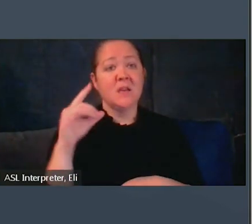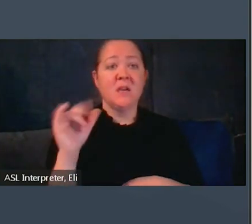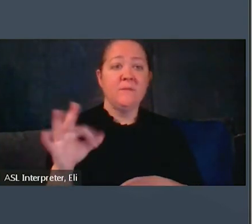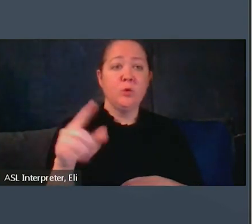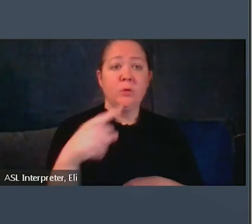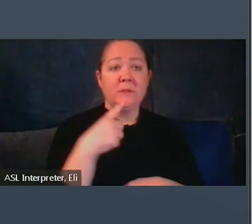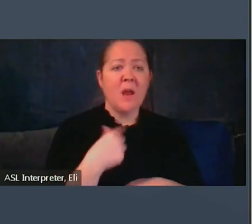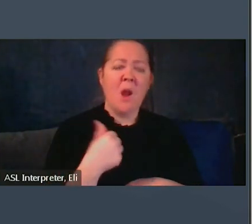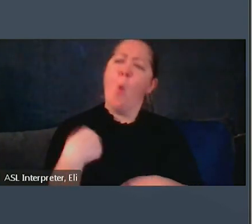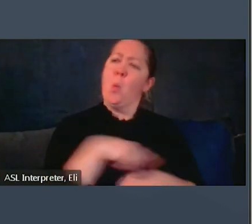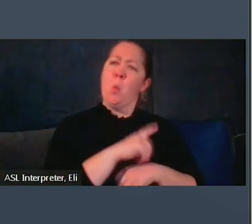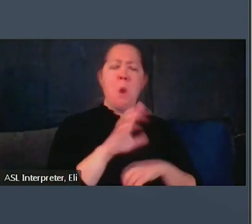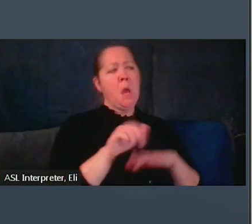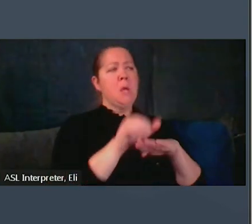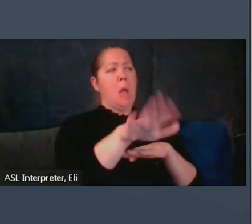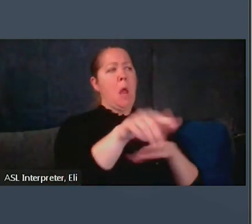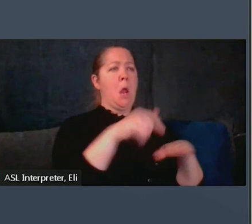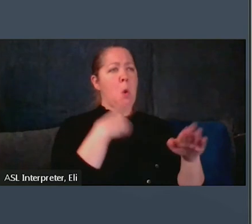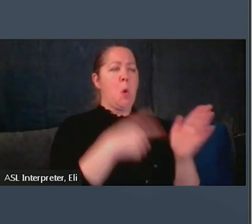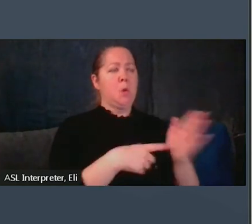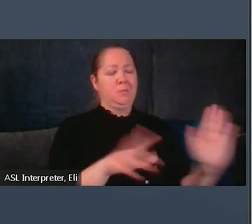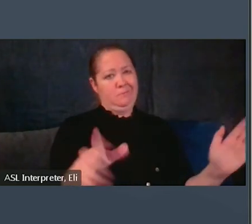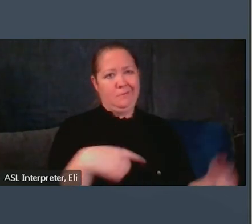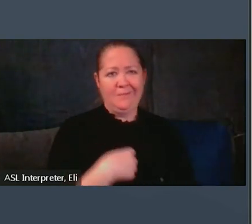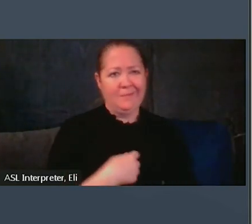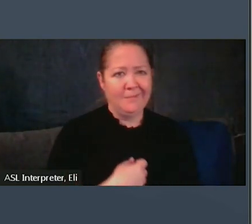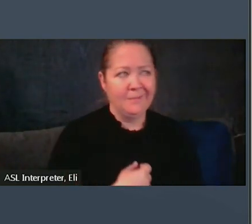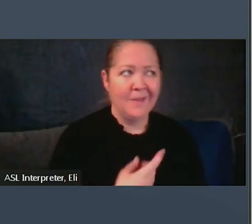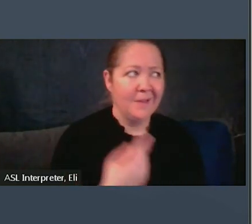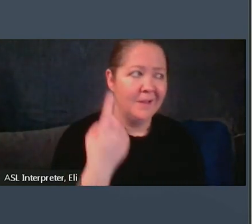even if they're relying on the December 1st meeting that we had a couple of weeks ago. I mean,